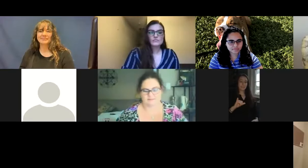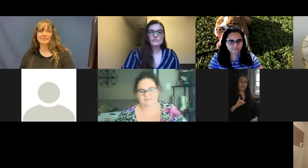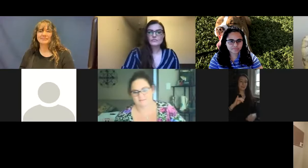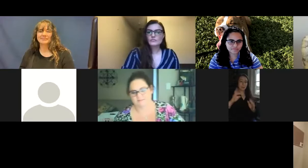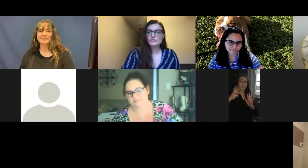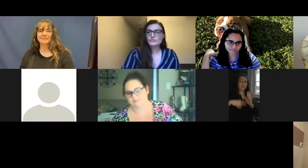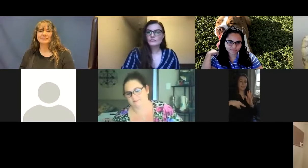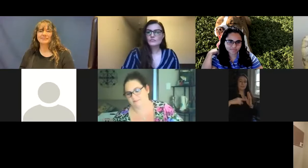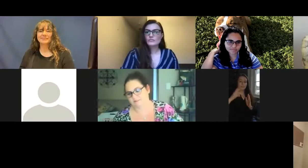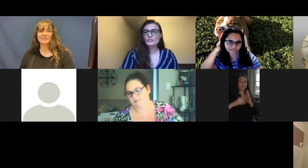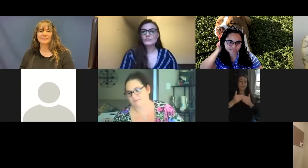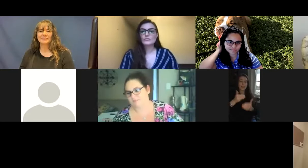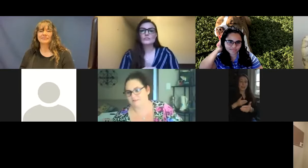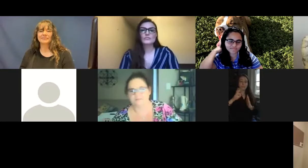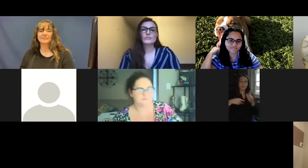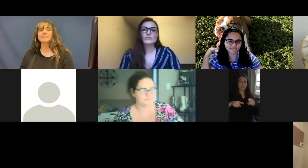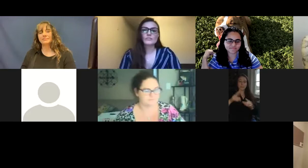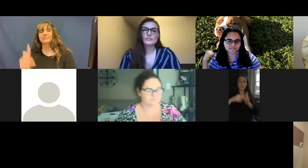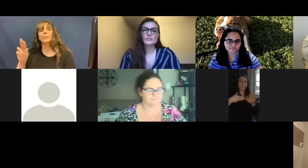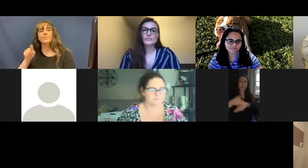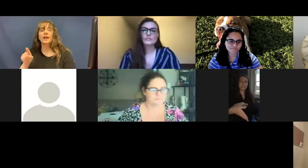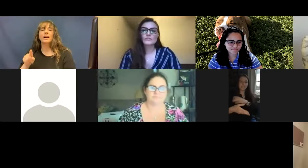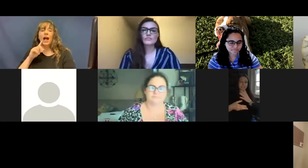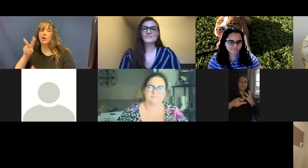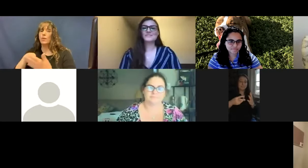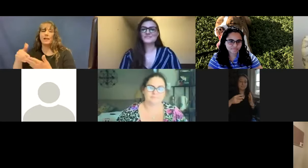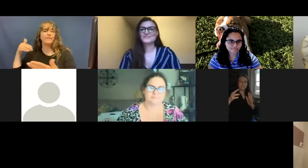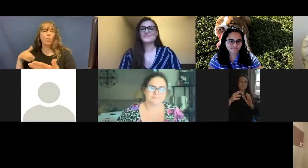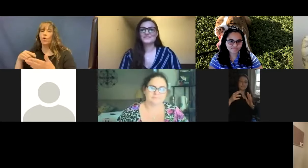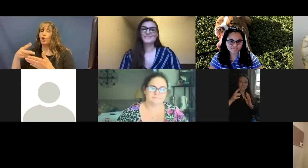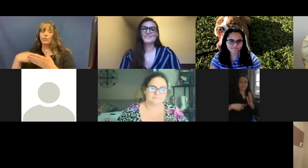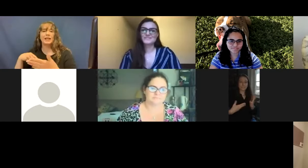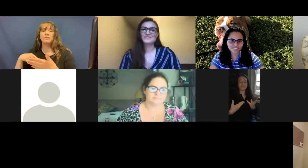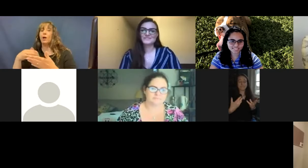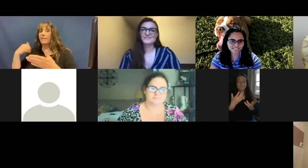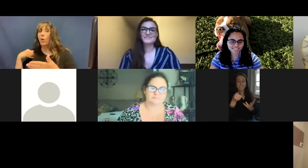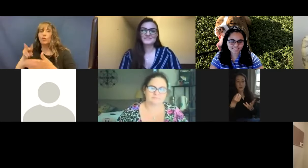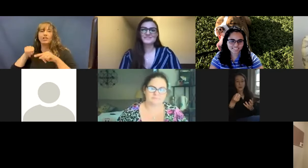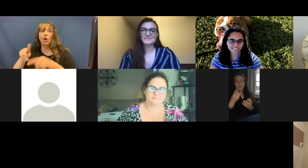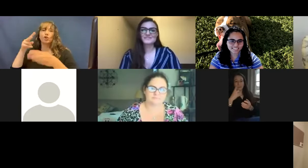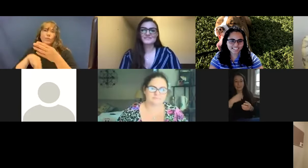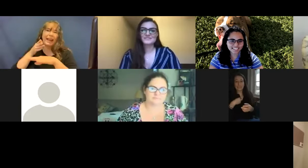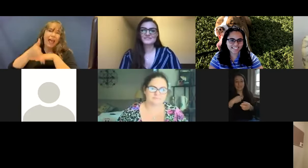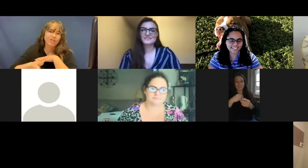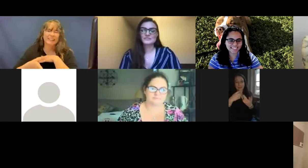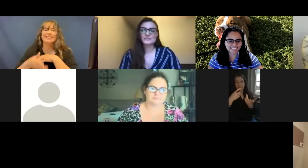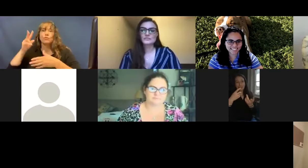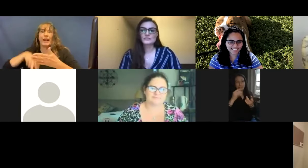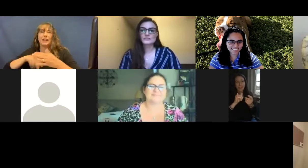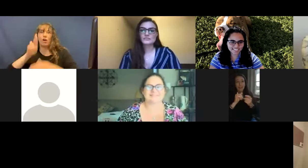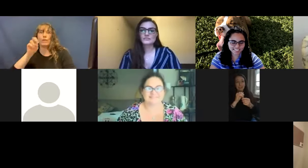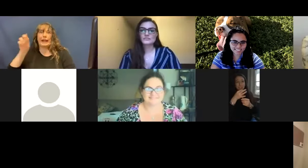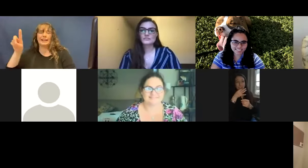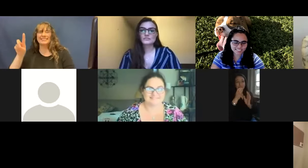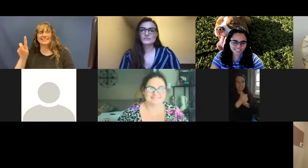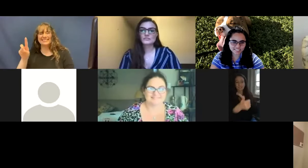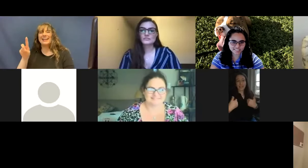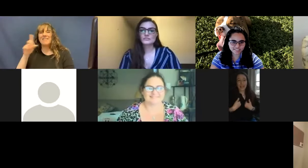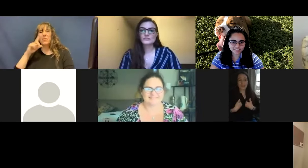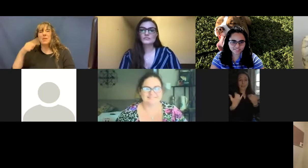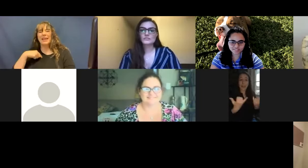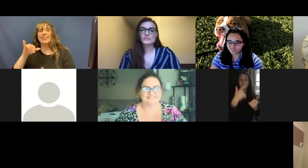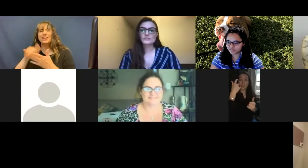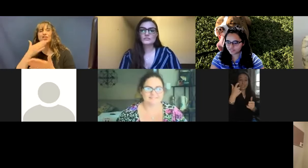ahead. Read during. Read after. Read. So for me, that is a good skill to have now because